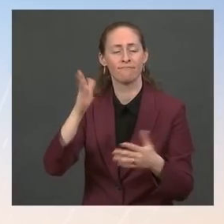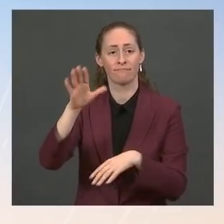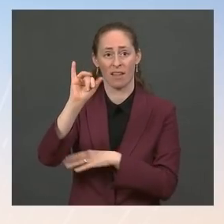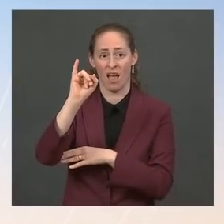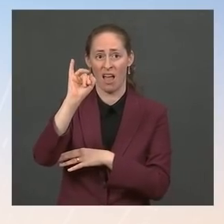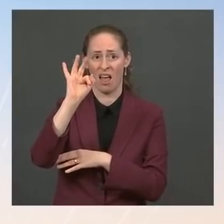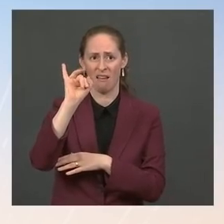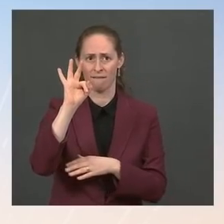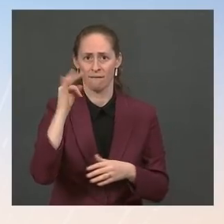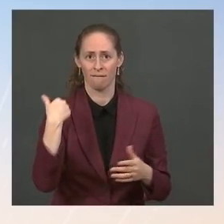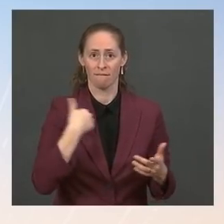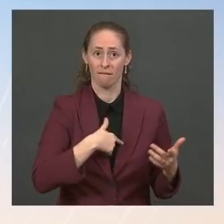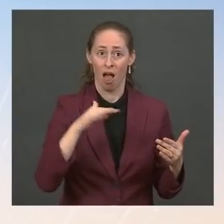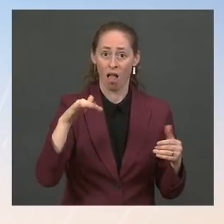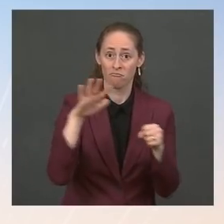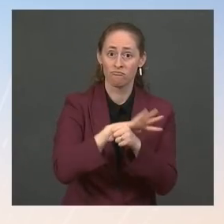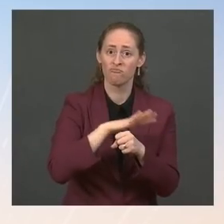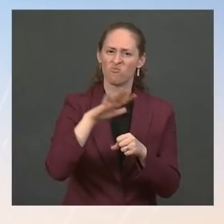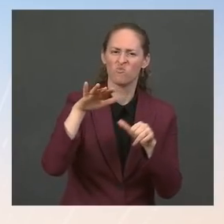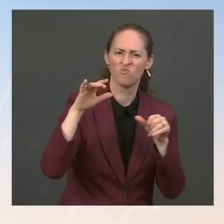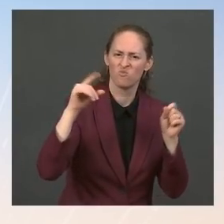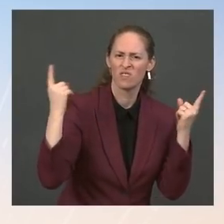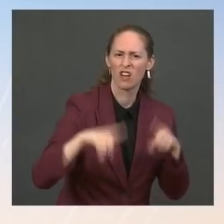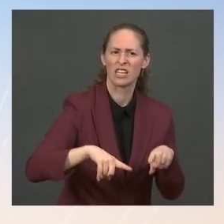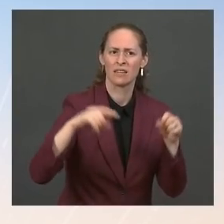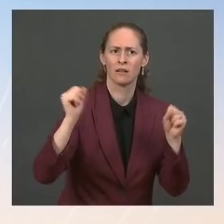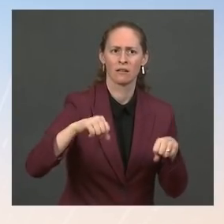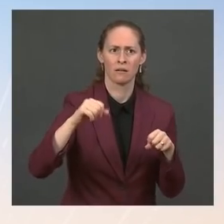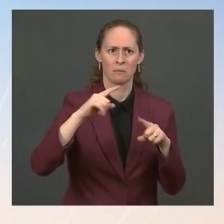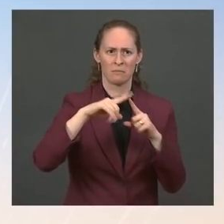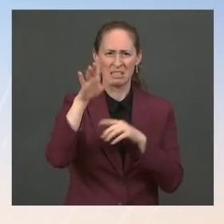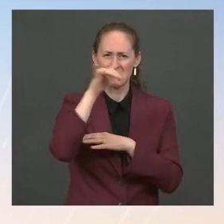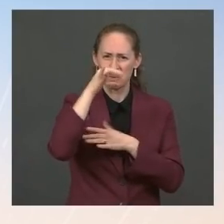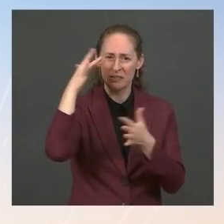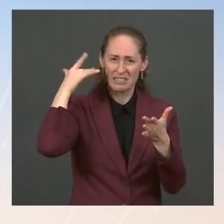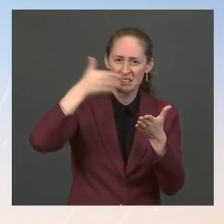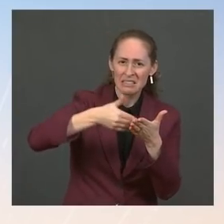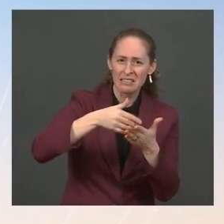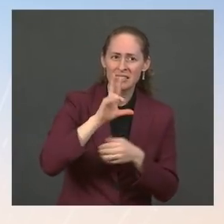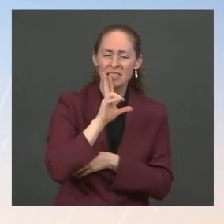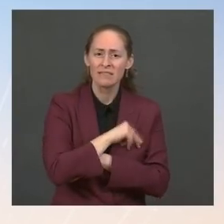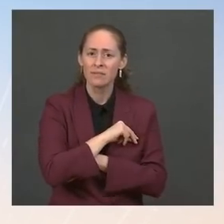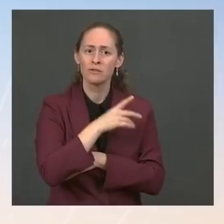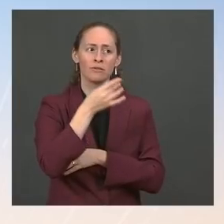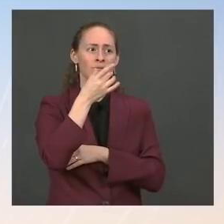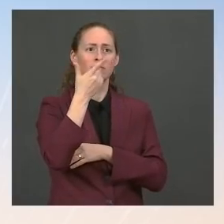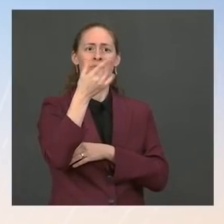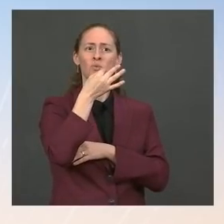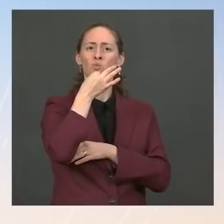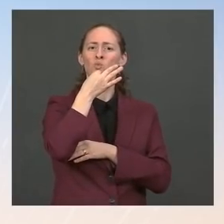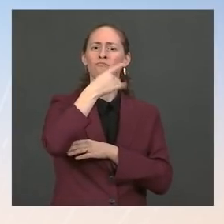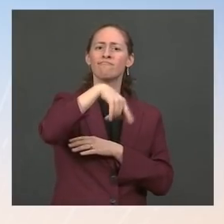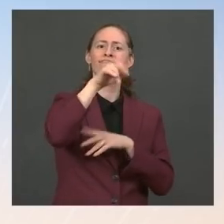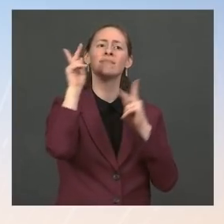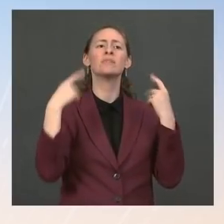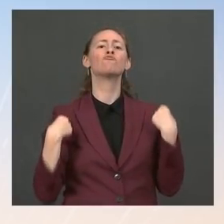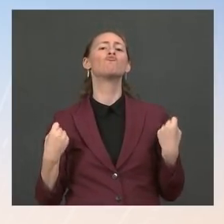where everybody will be driving to see their family and friends -- that you think that the current prices are acceptable? Ms. Psaki: We certainly don't think that.